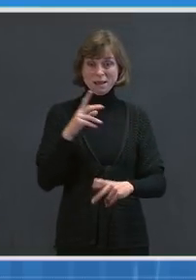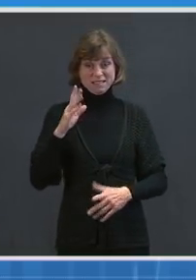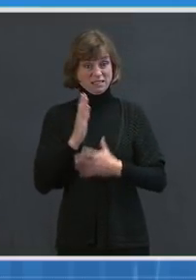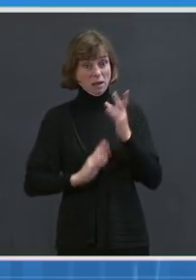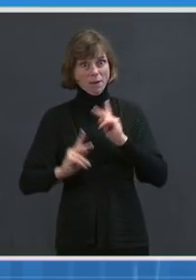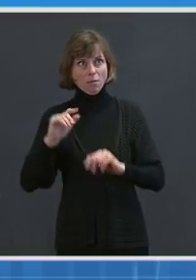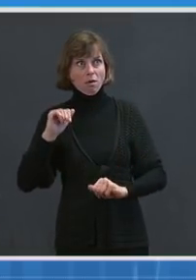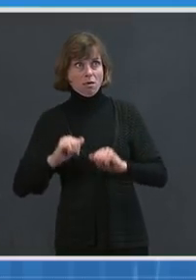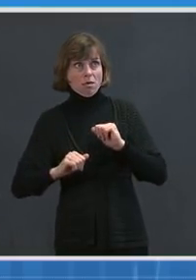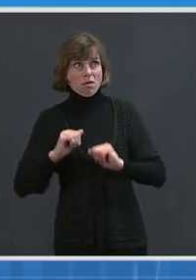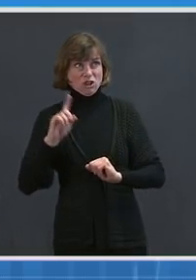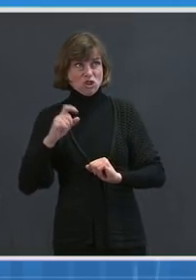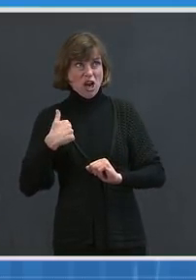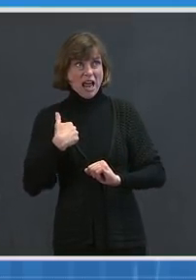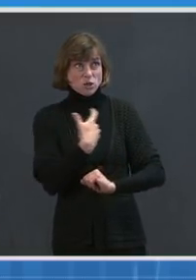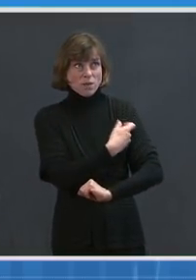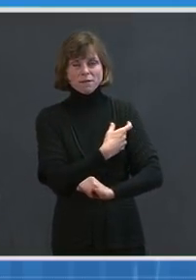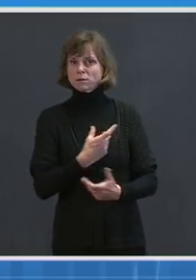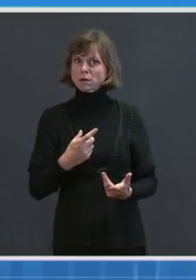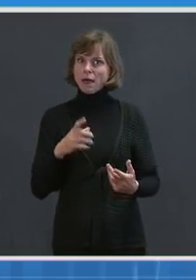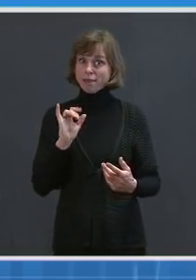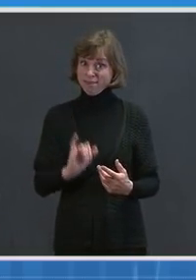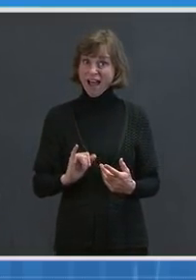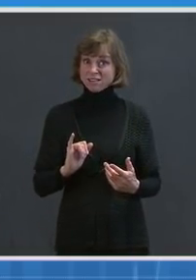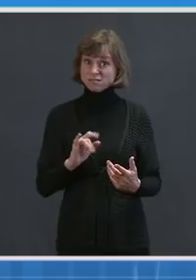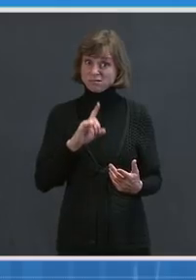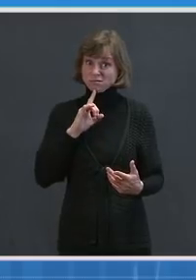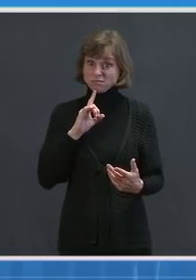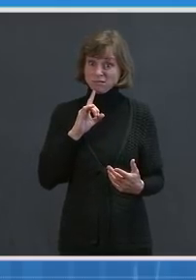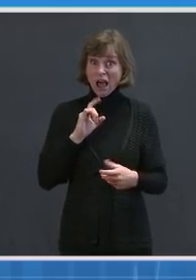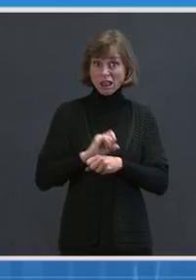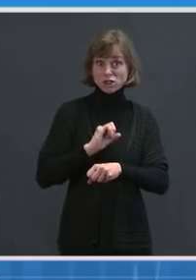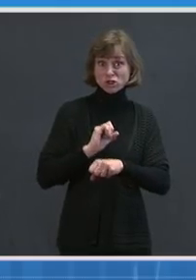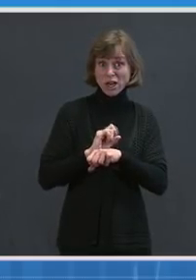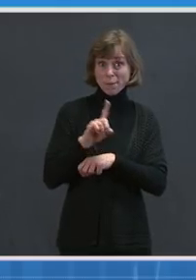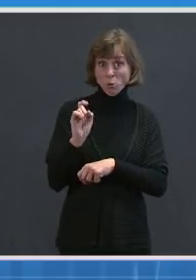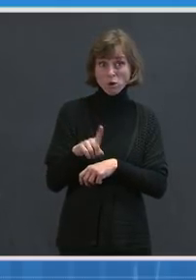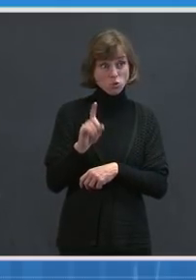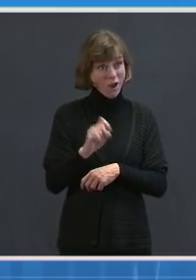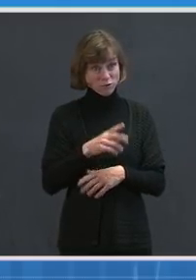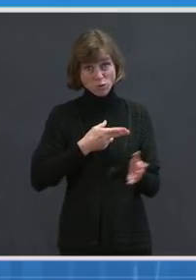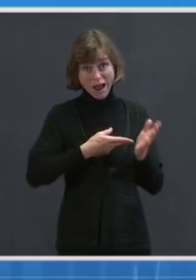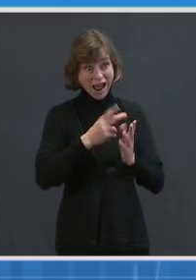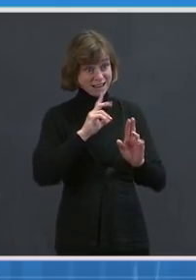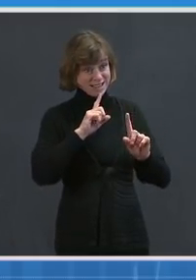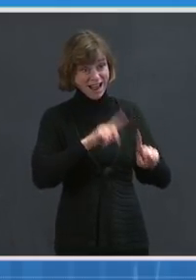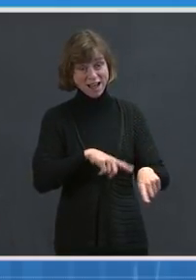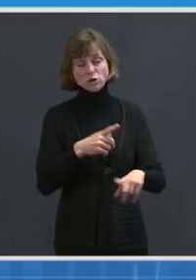is not an illegitimate question. These are legitimate questions, and they need to be answered in a straightforward way with people who they trust.